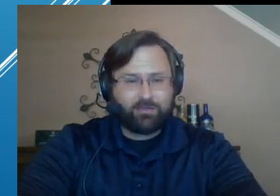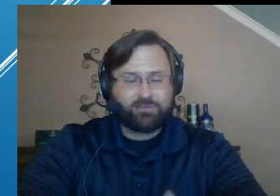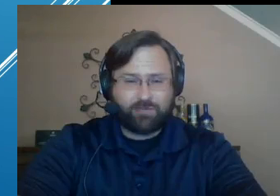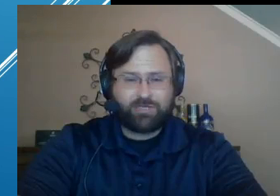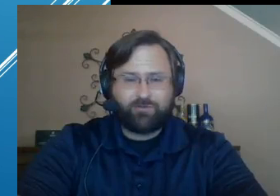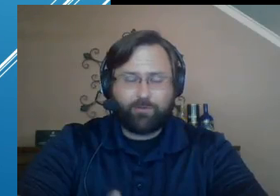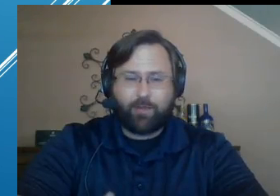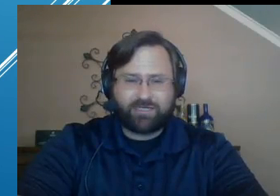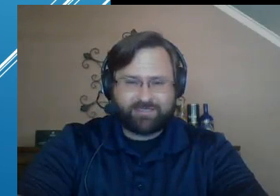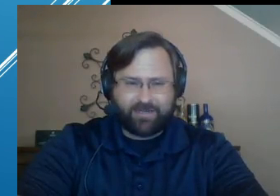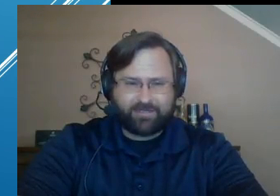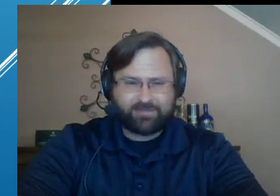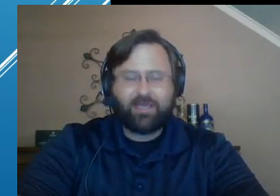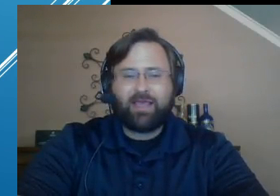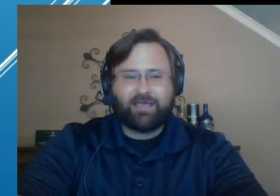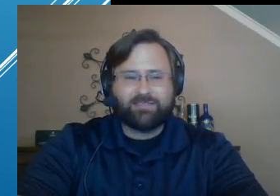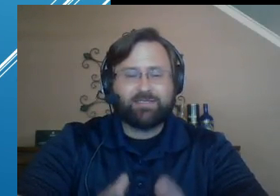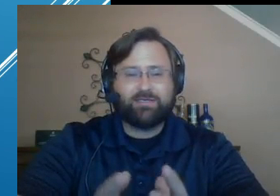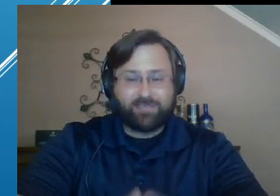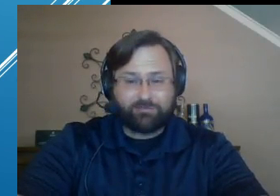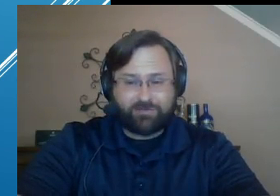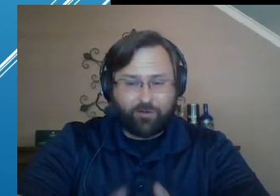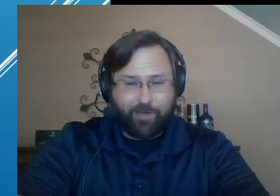subject-verb-object sentence is subject verb object